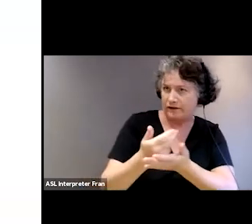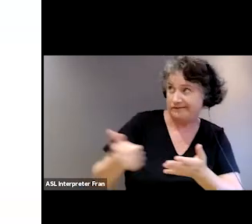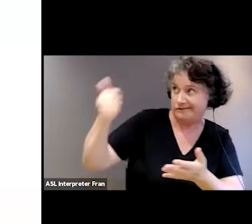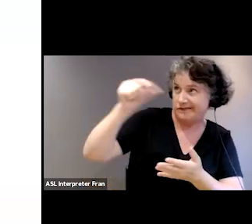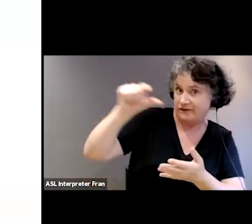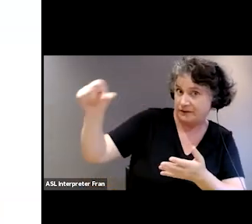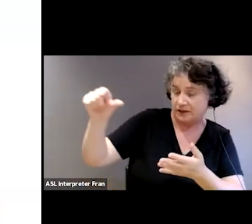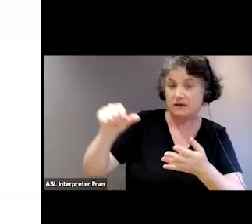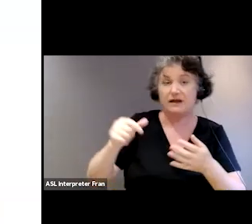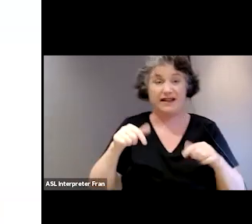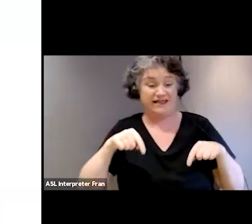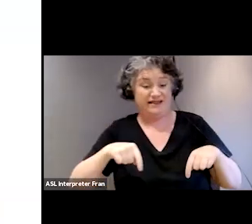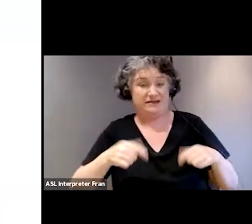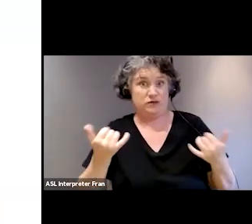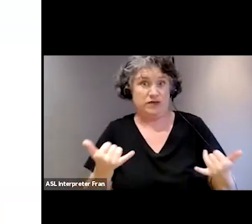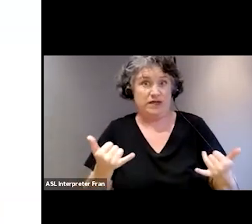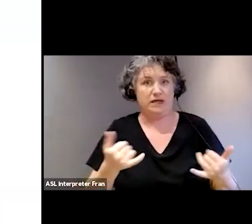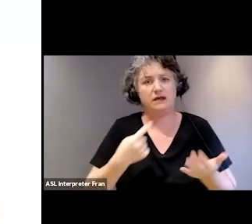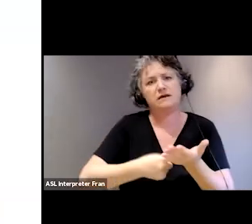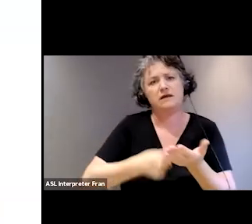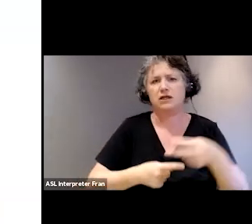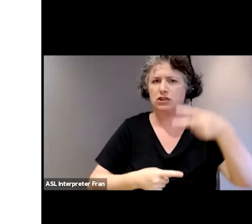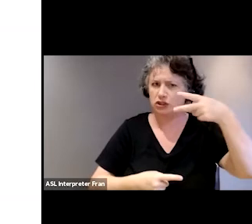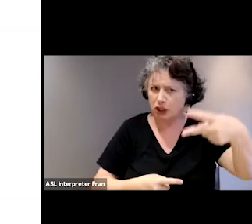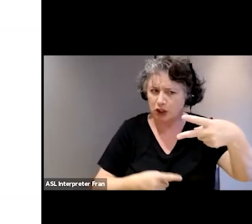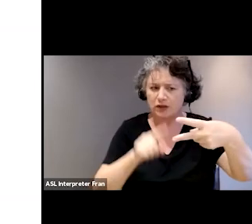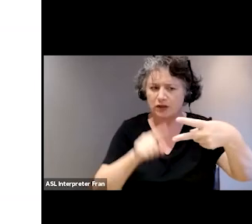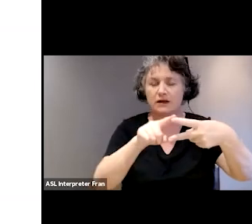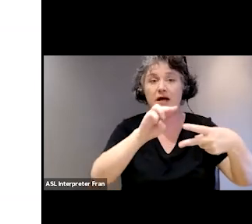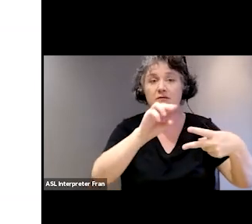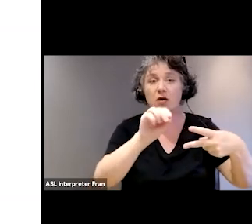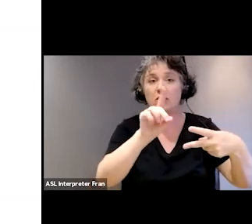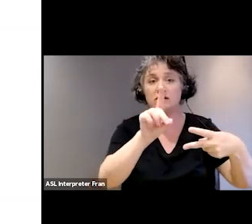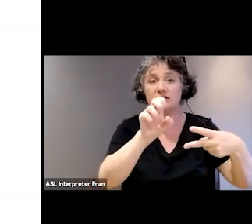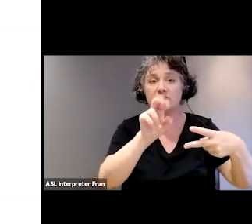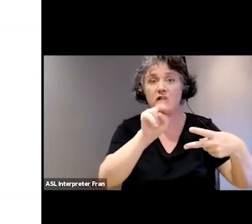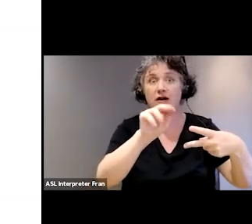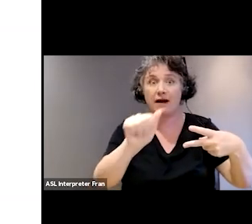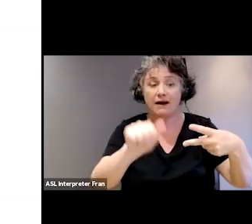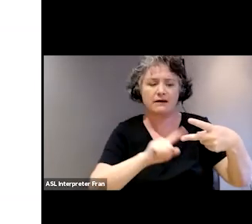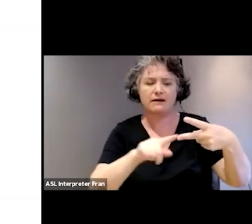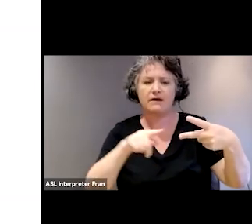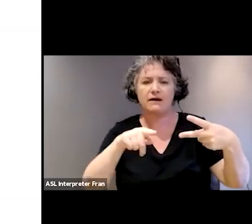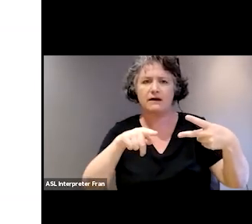This variant is a lot more transmissible which means it